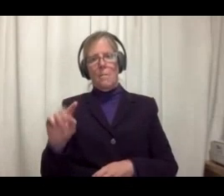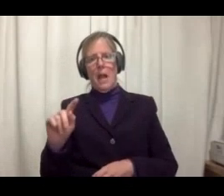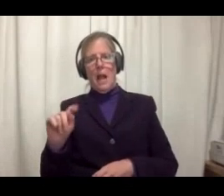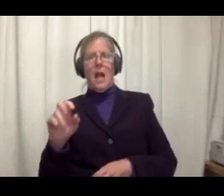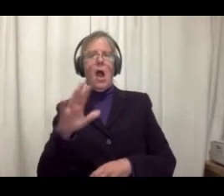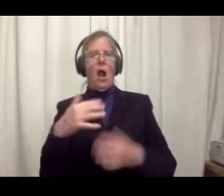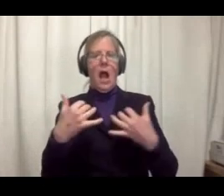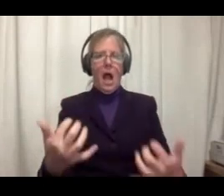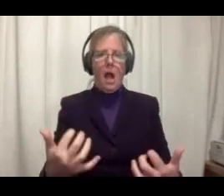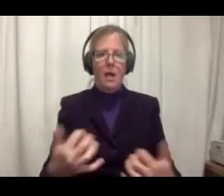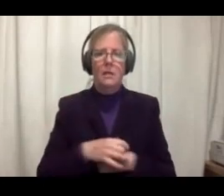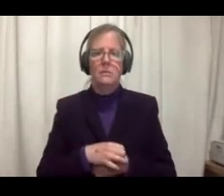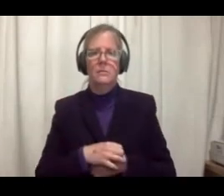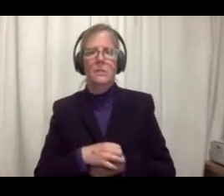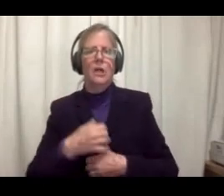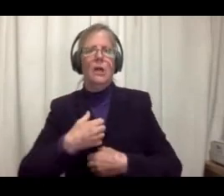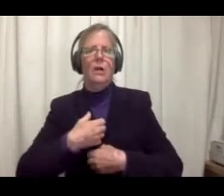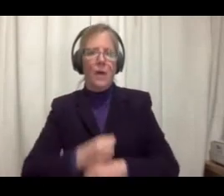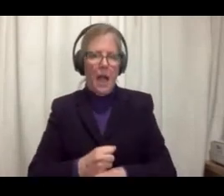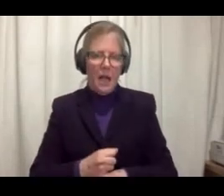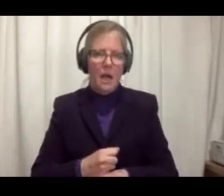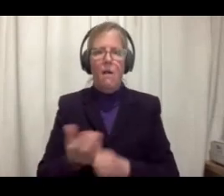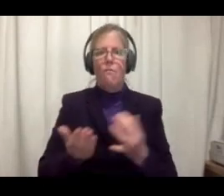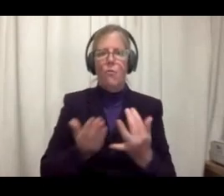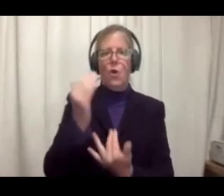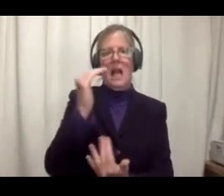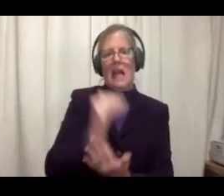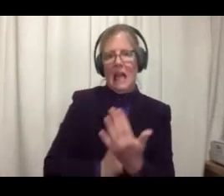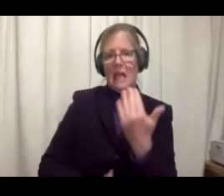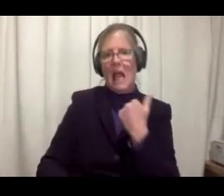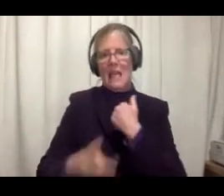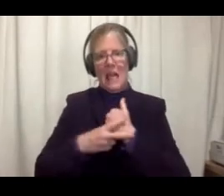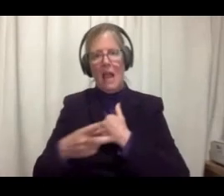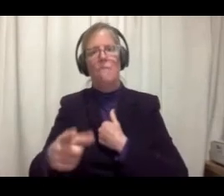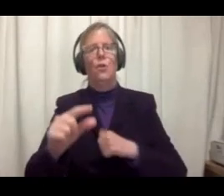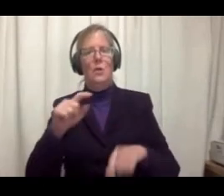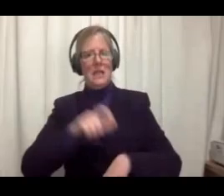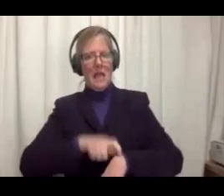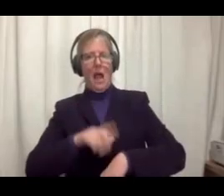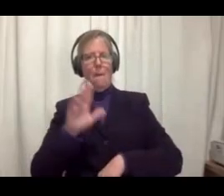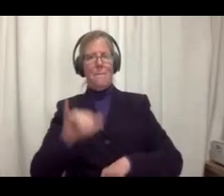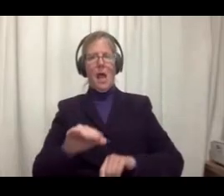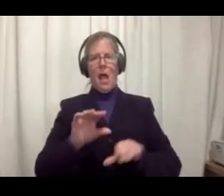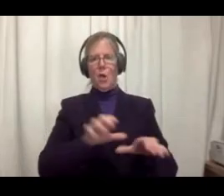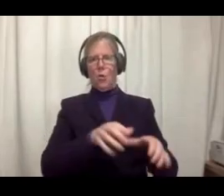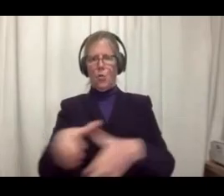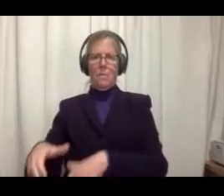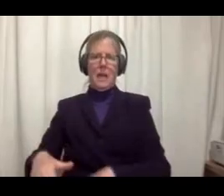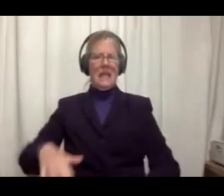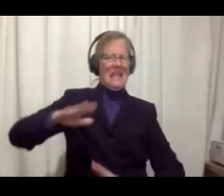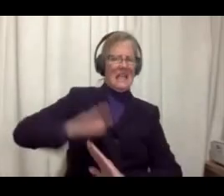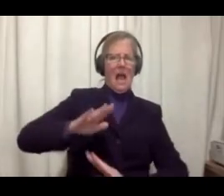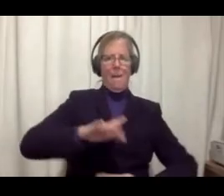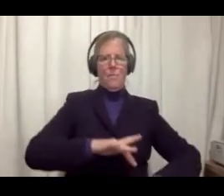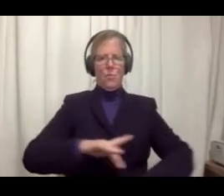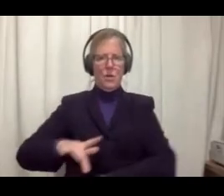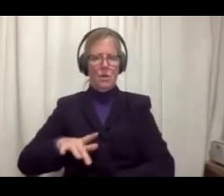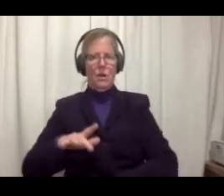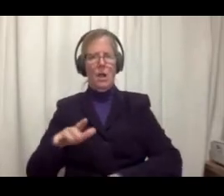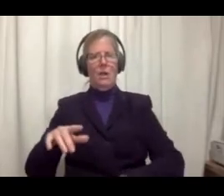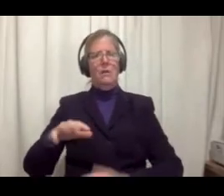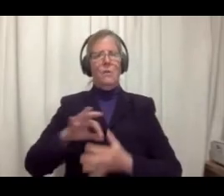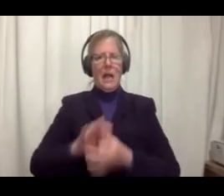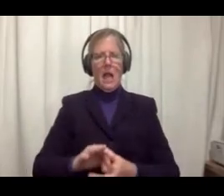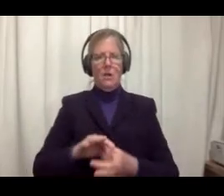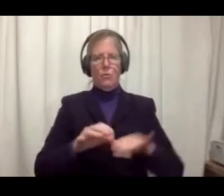artificial intelligence, apprenticeships, labor market information, autism and mental health.